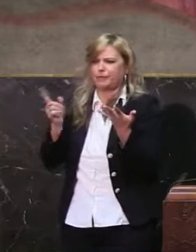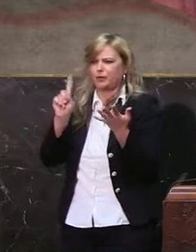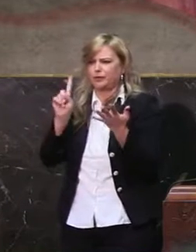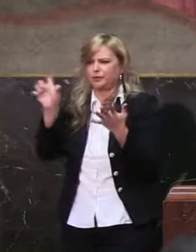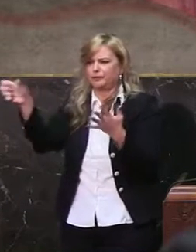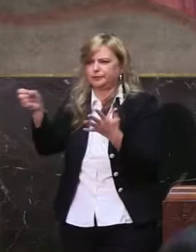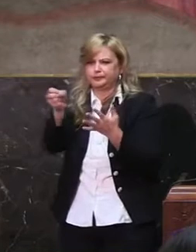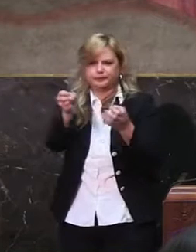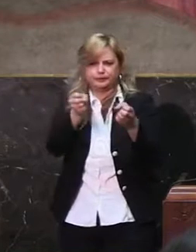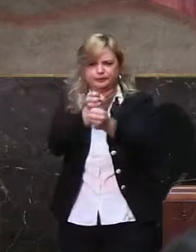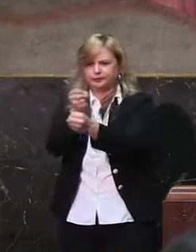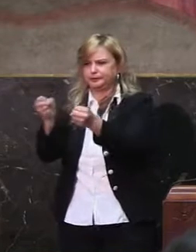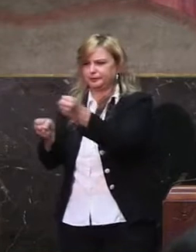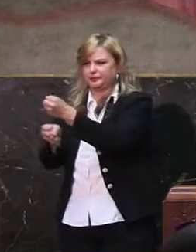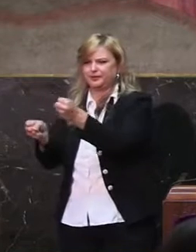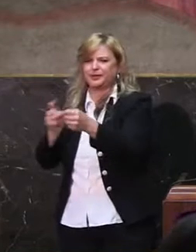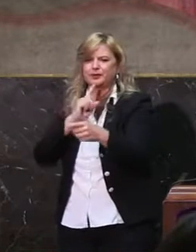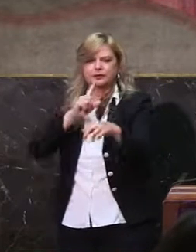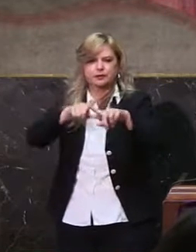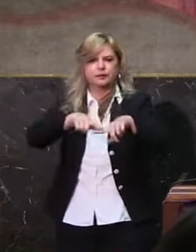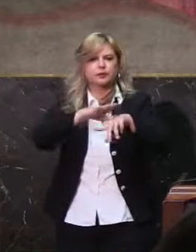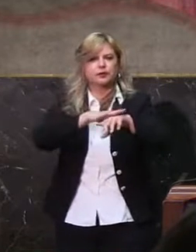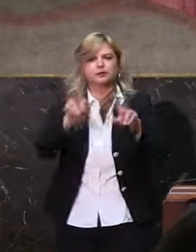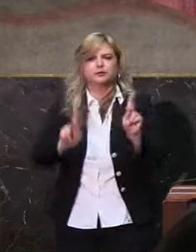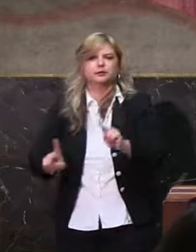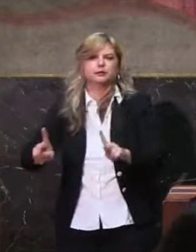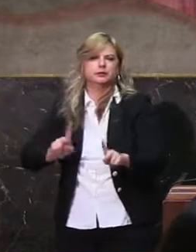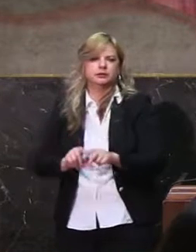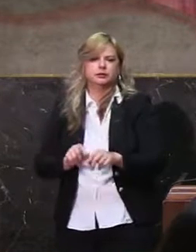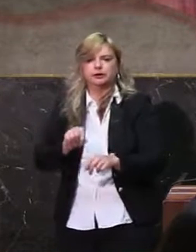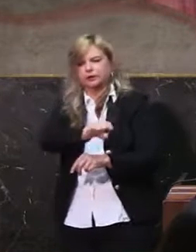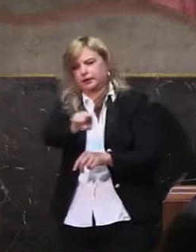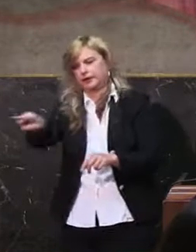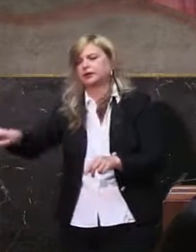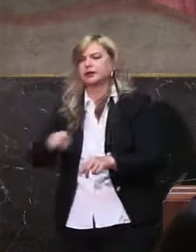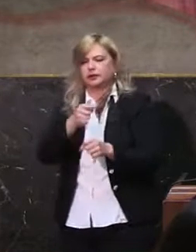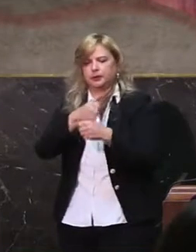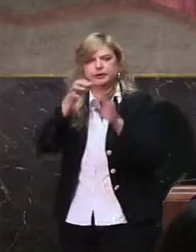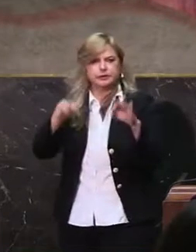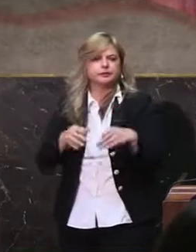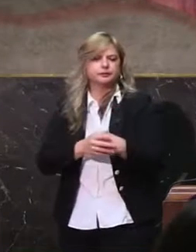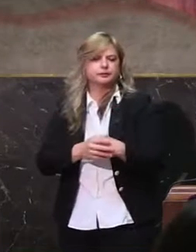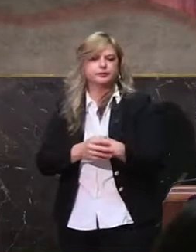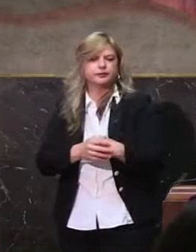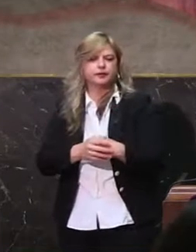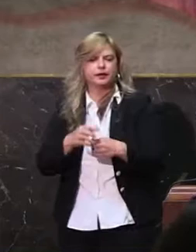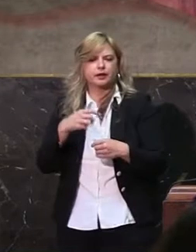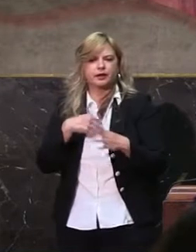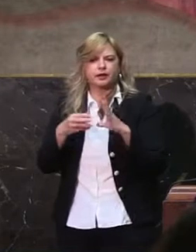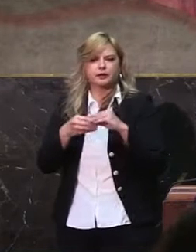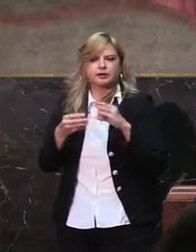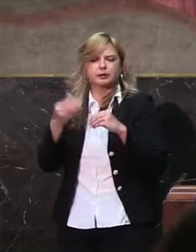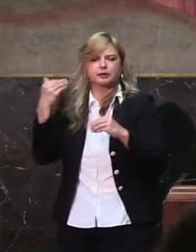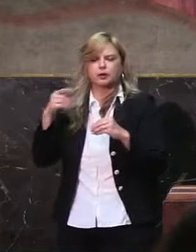will of the people and they can make those decisions one thing that I've said is that if those monuments are removed